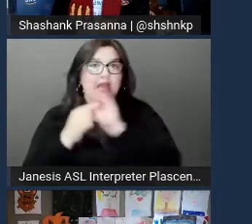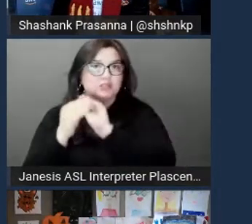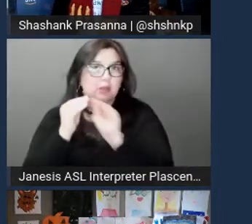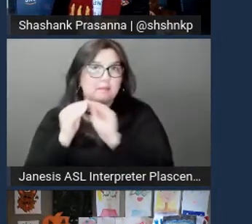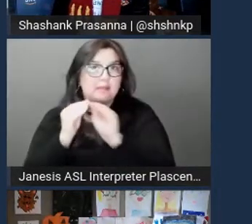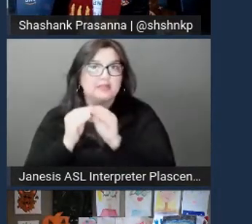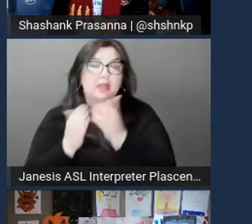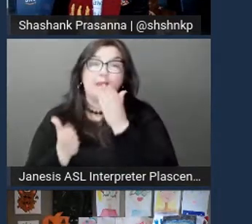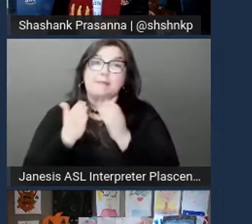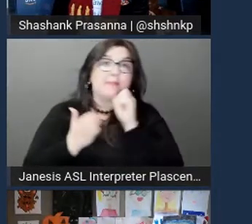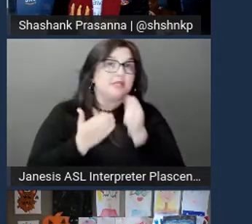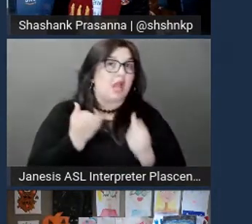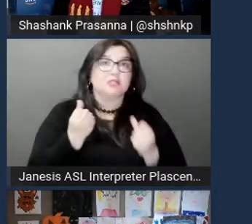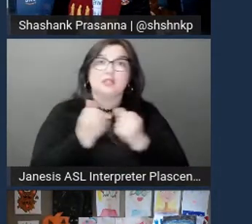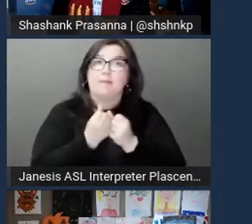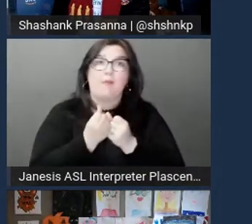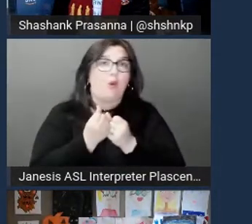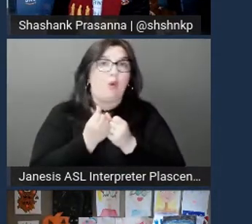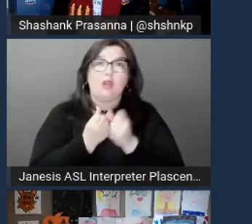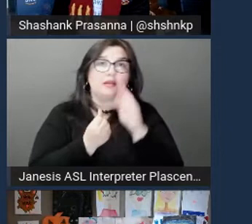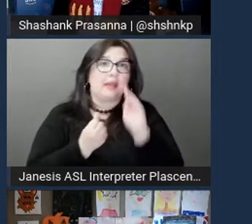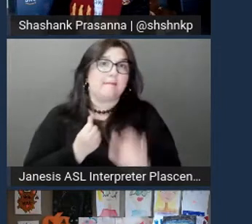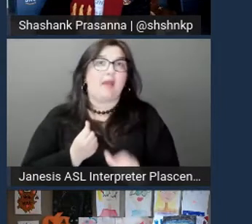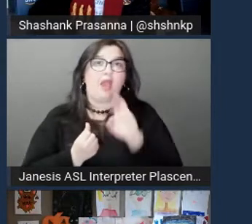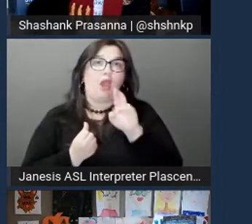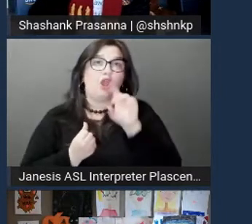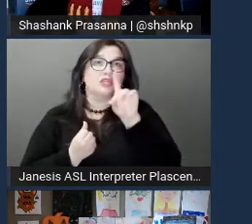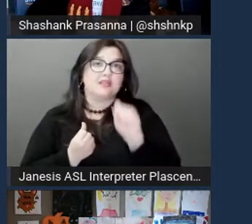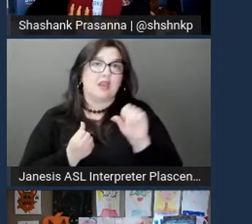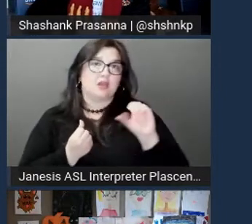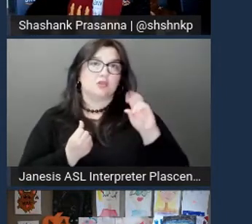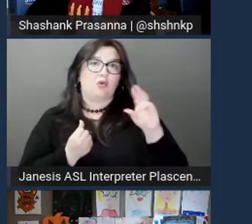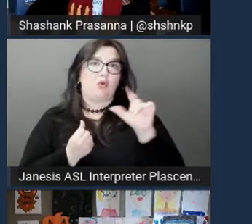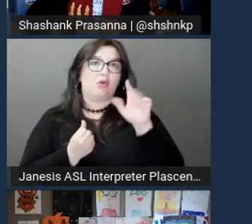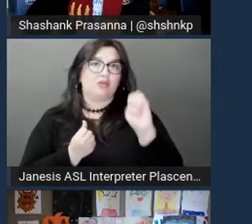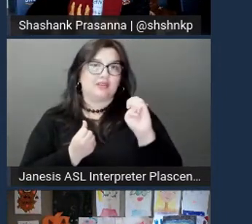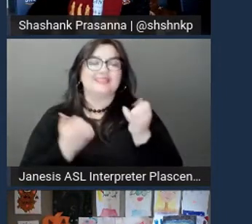by the RDS Oracle. So that's how we come to the Custom Engine Version.